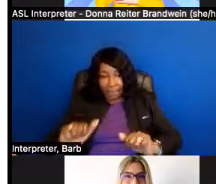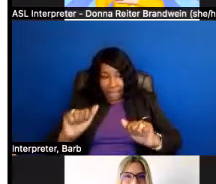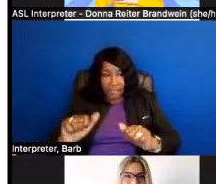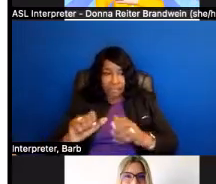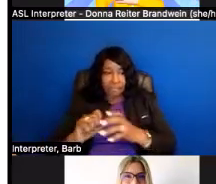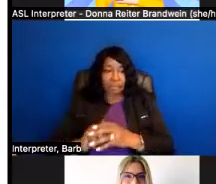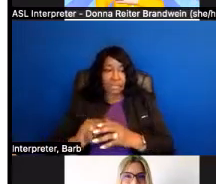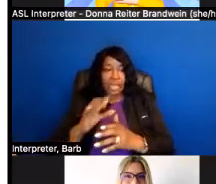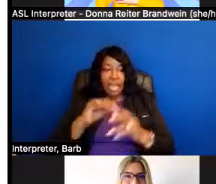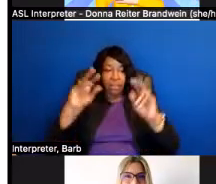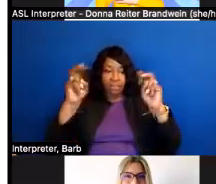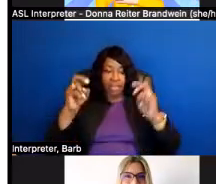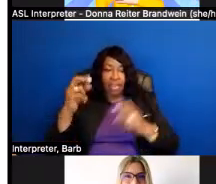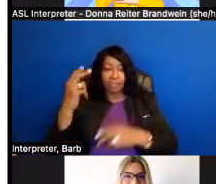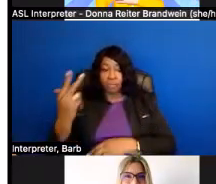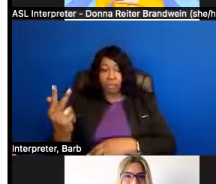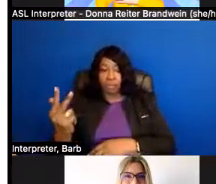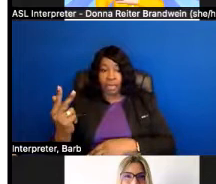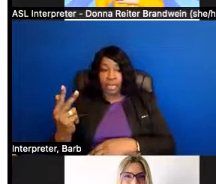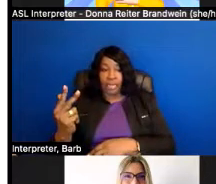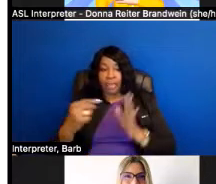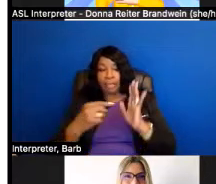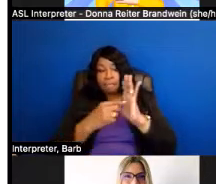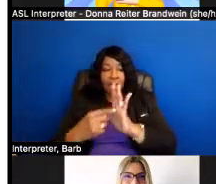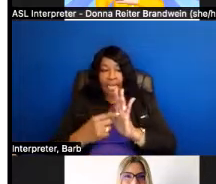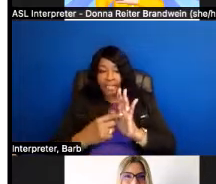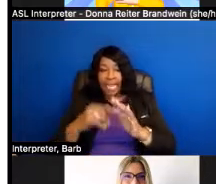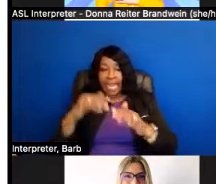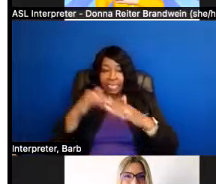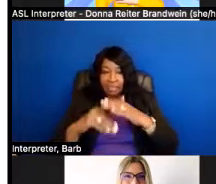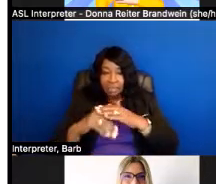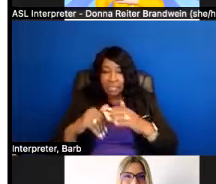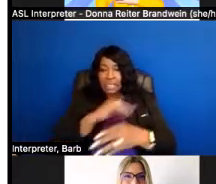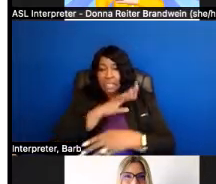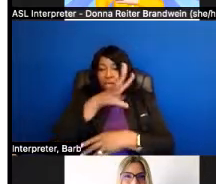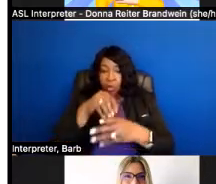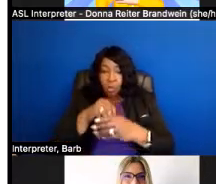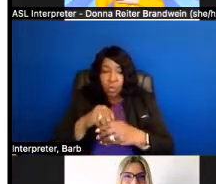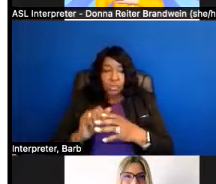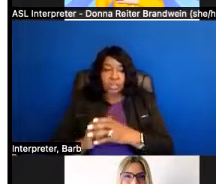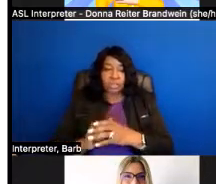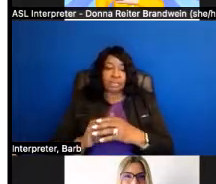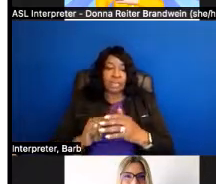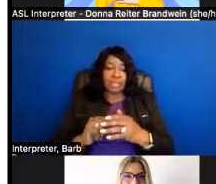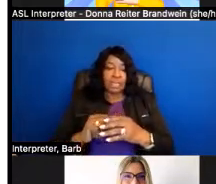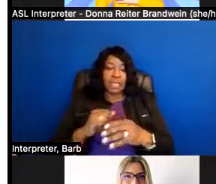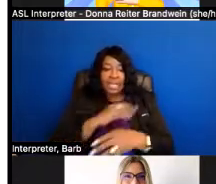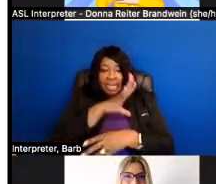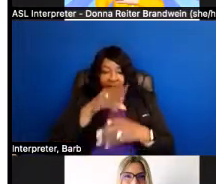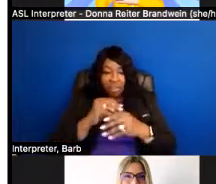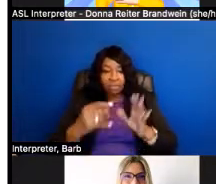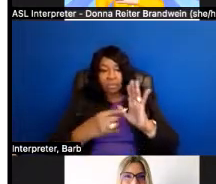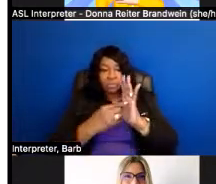And theme 3, modeling accessibility and inclusion. Engagement showed students saw how the DCC